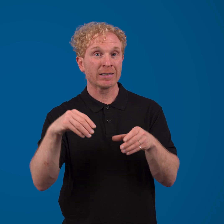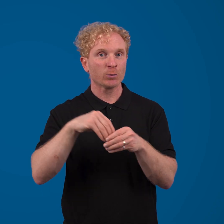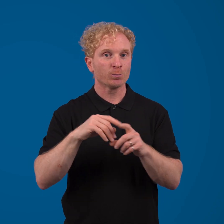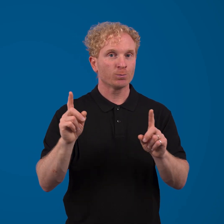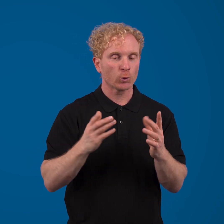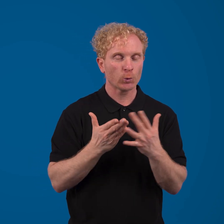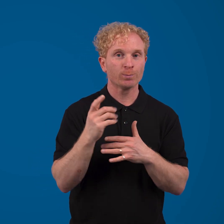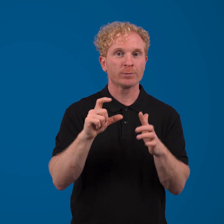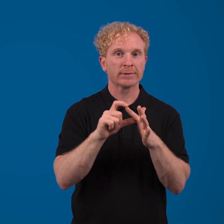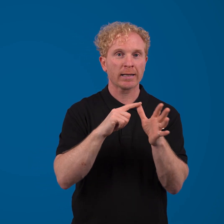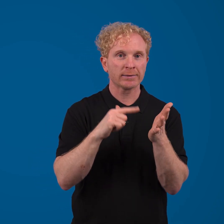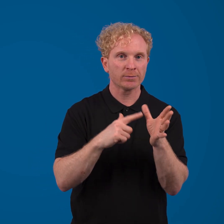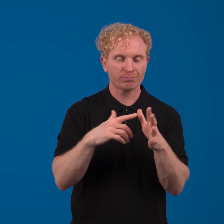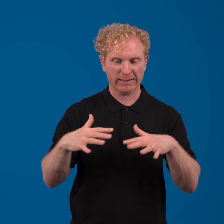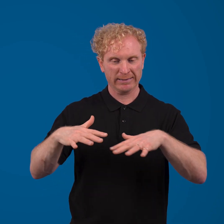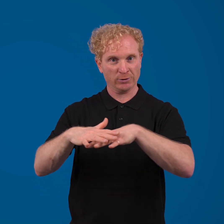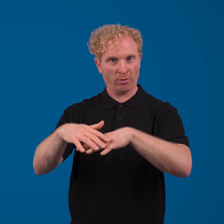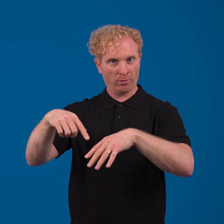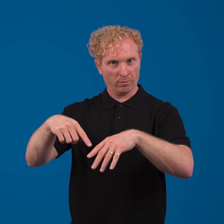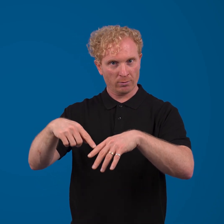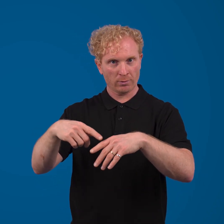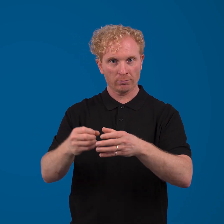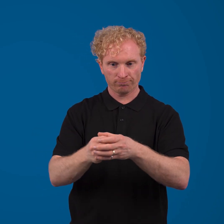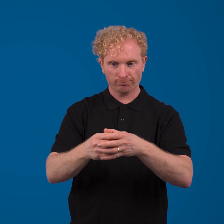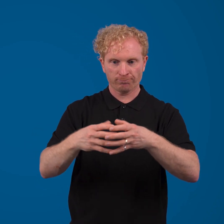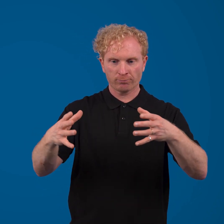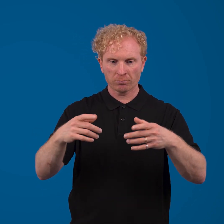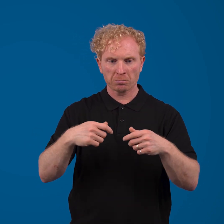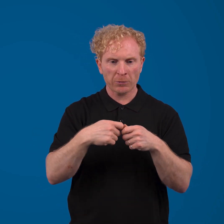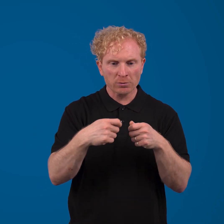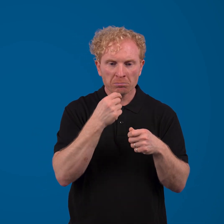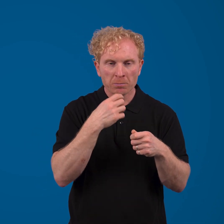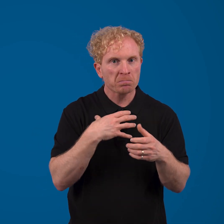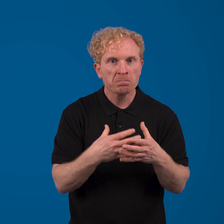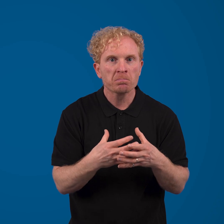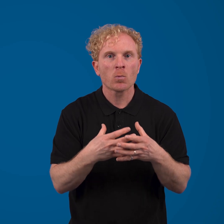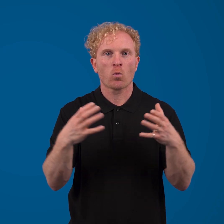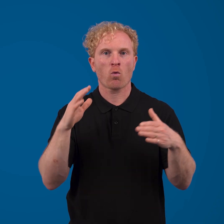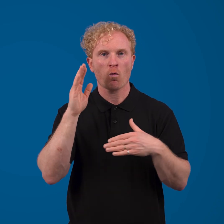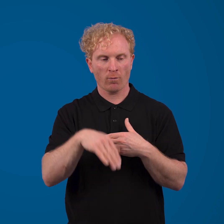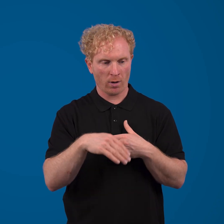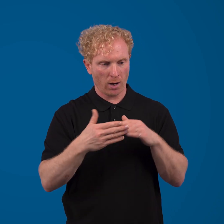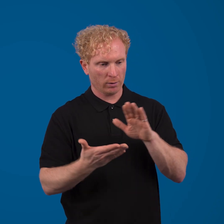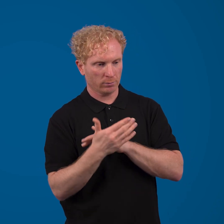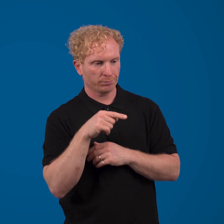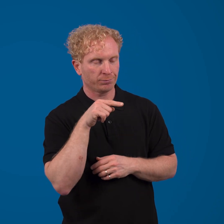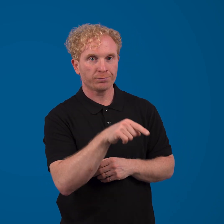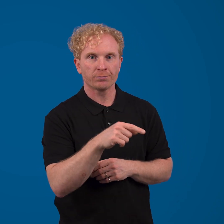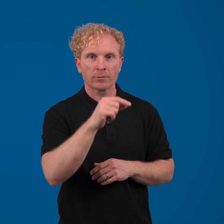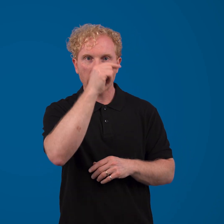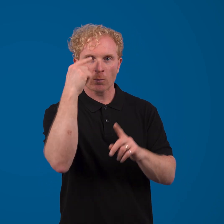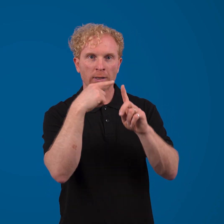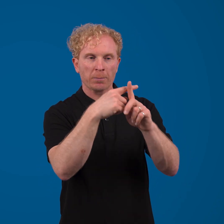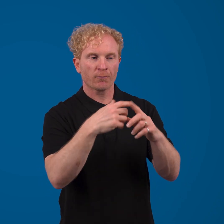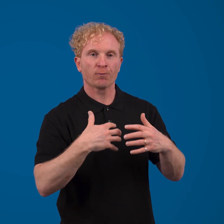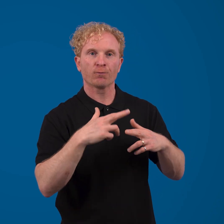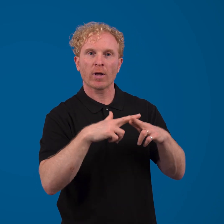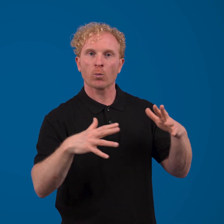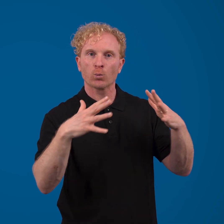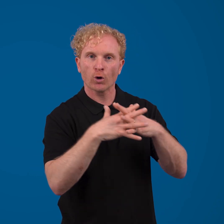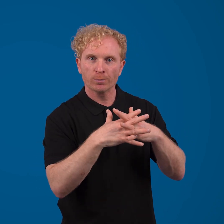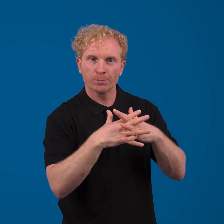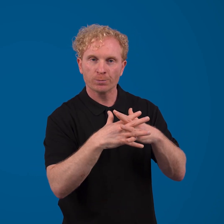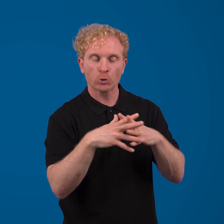including through data on intersectionality, expanding measures under the Outcomes Framework,